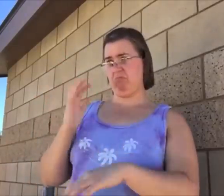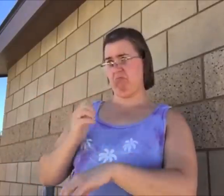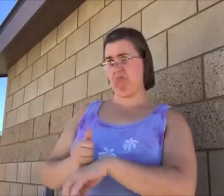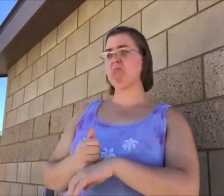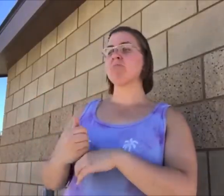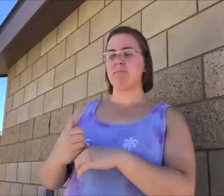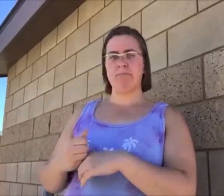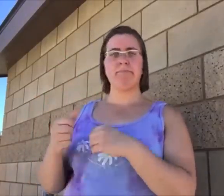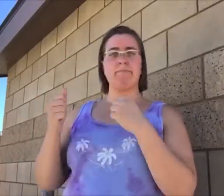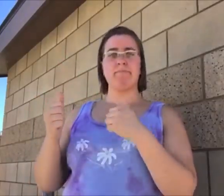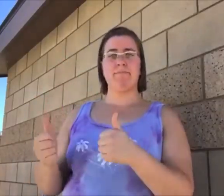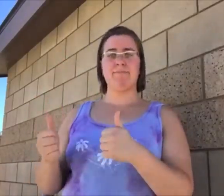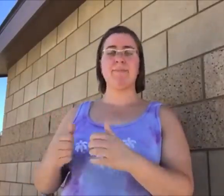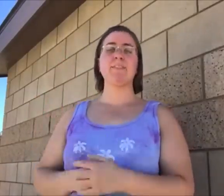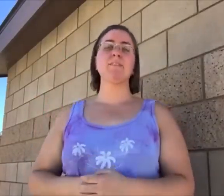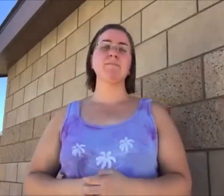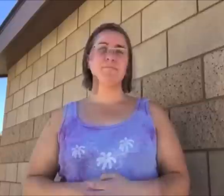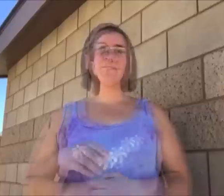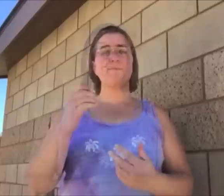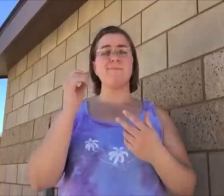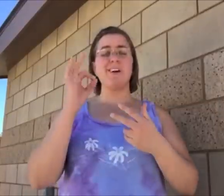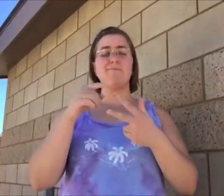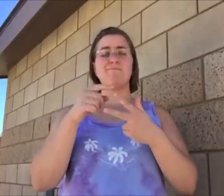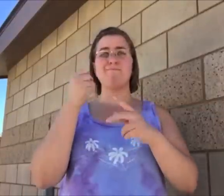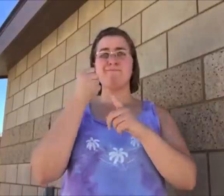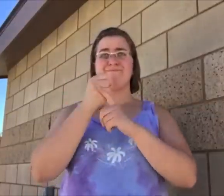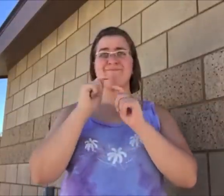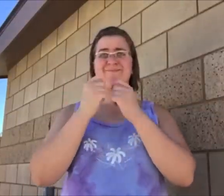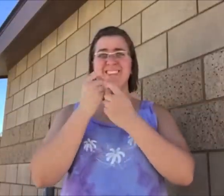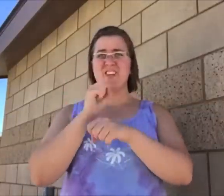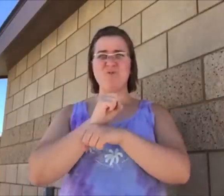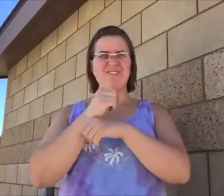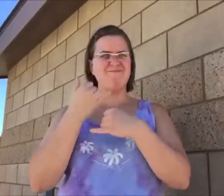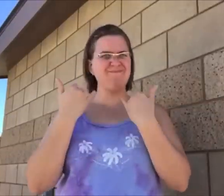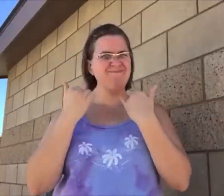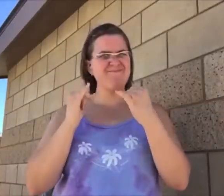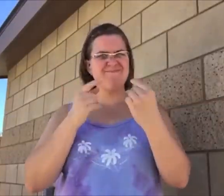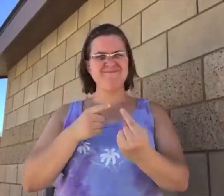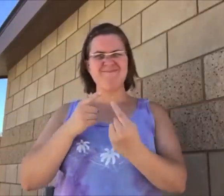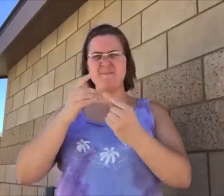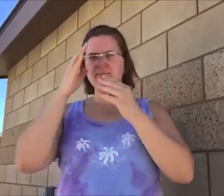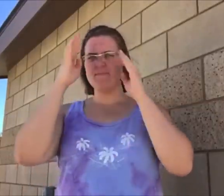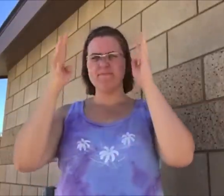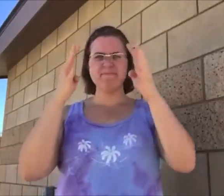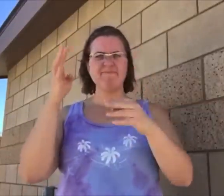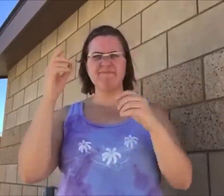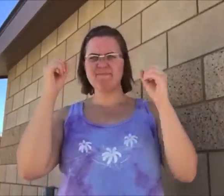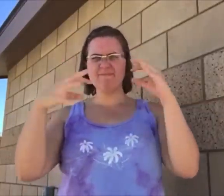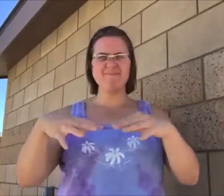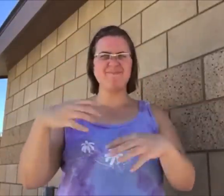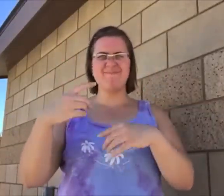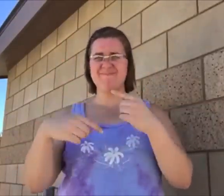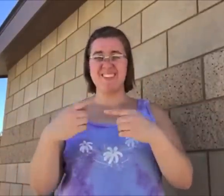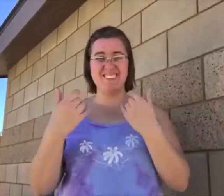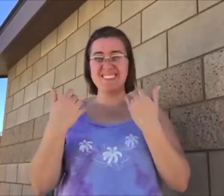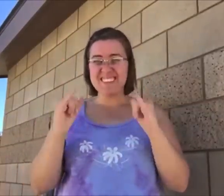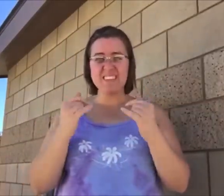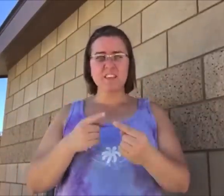Once it's agreed upon, they can move forward with that choice. At times, teamwork and consulting with other interpreters may not produce good results,